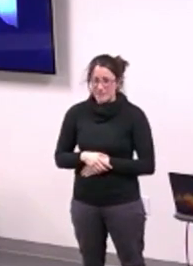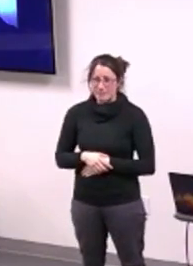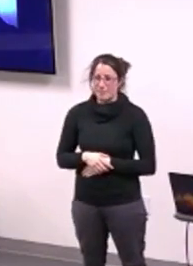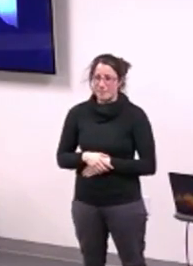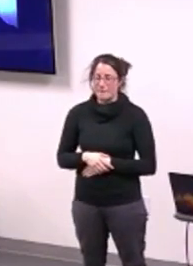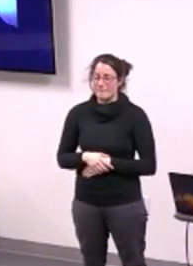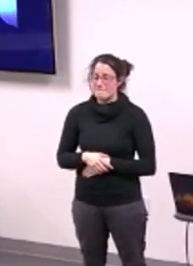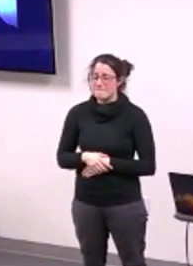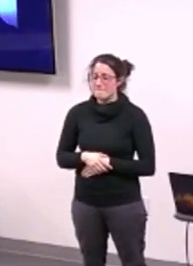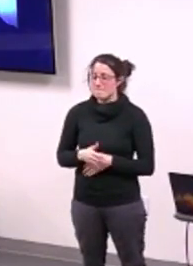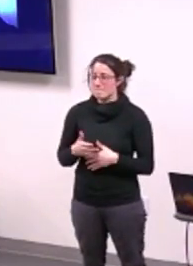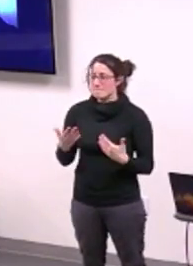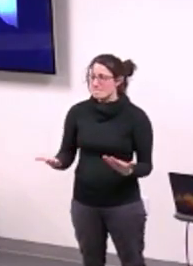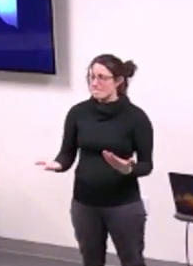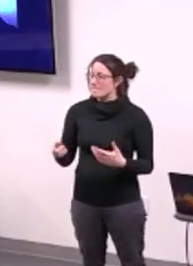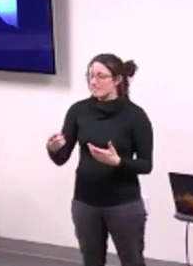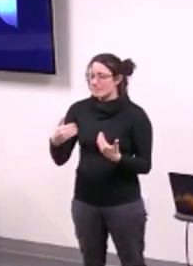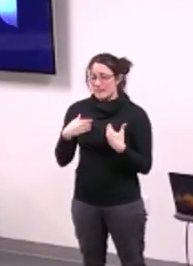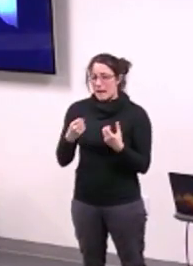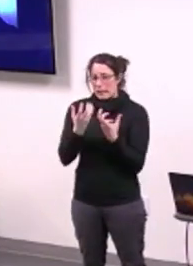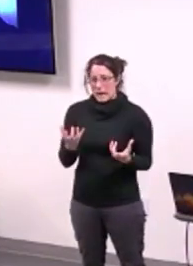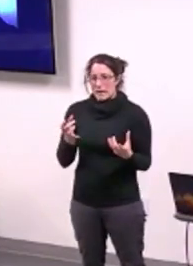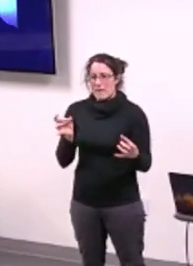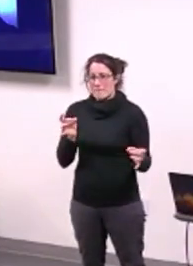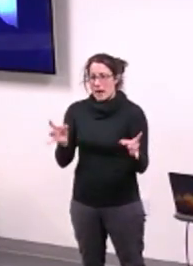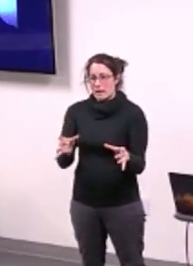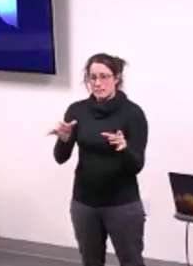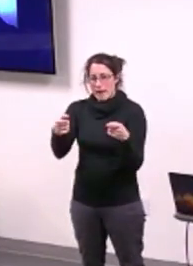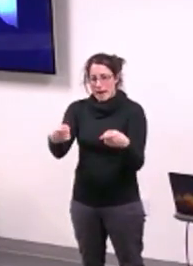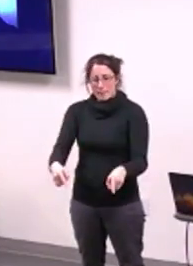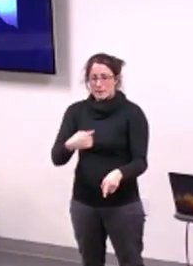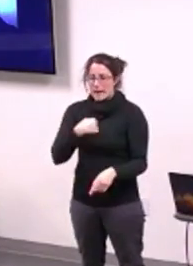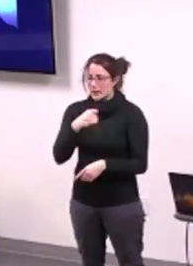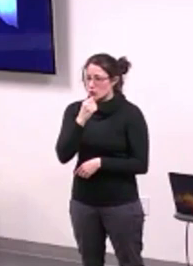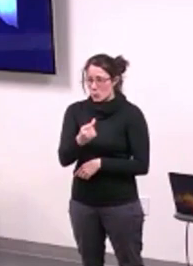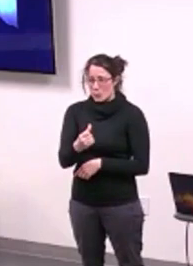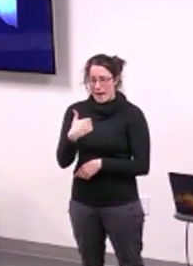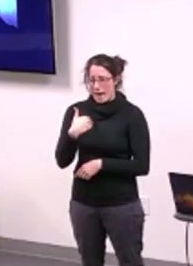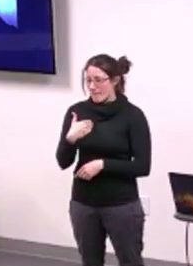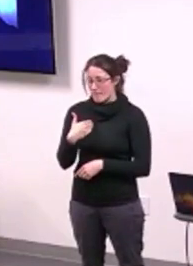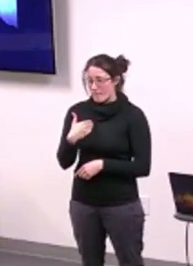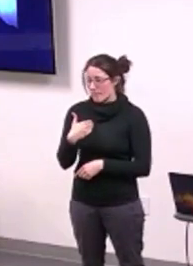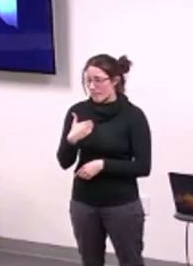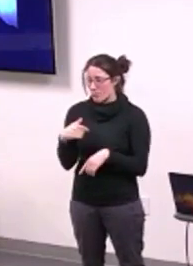There was so much violence that I do not have, I do not have words,